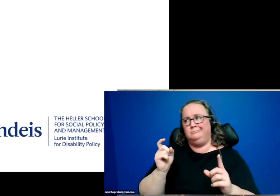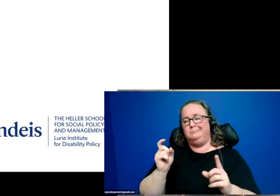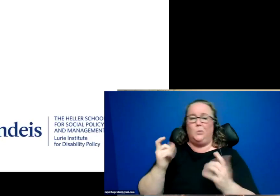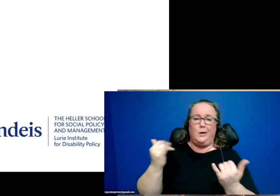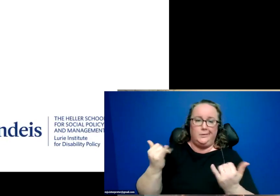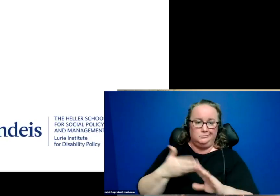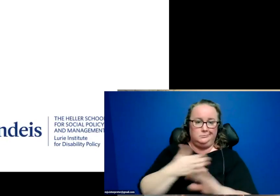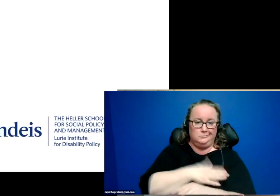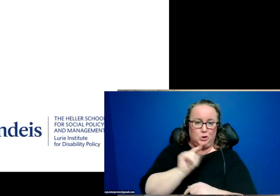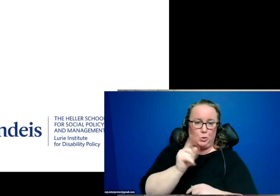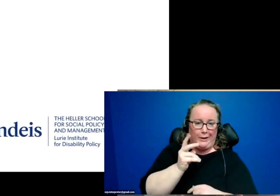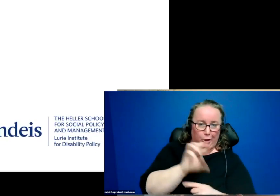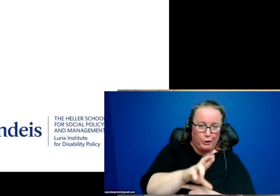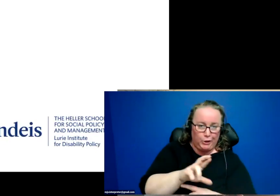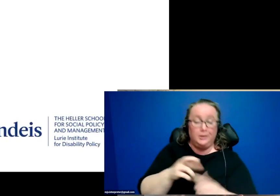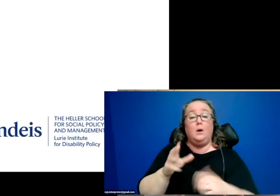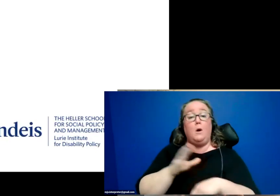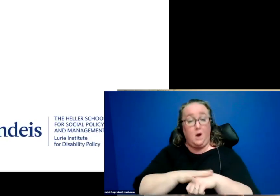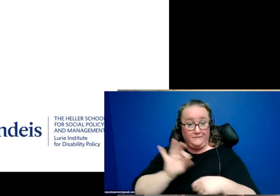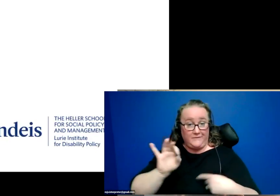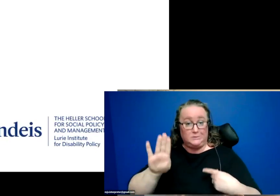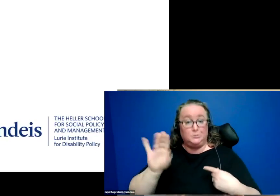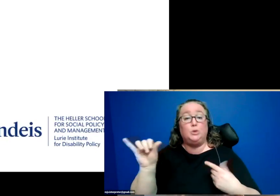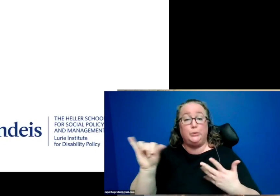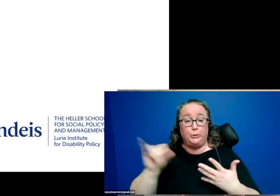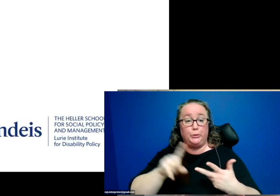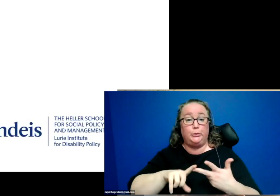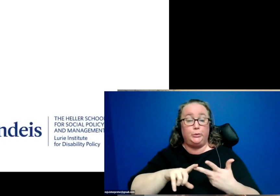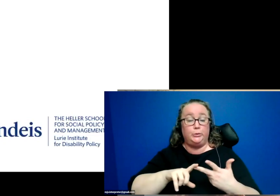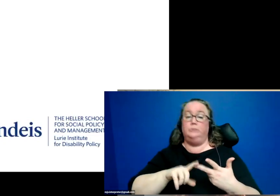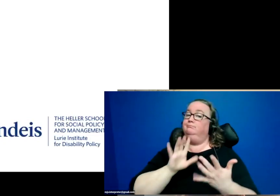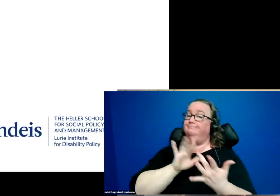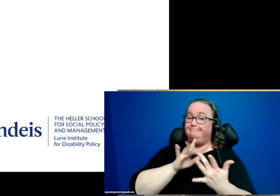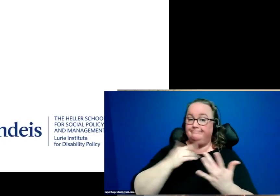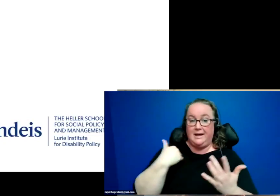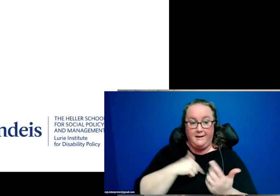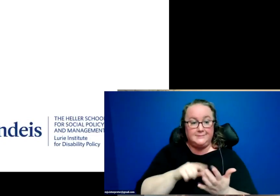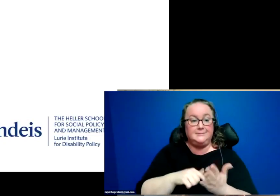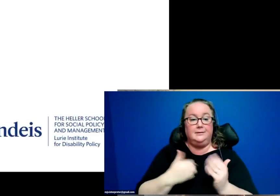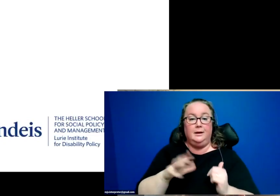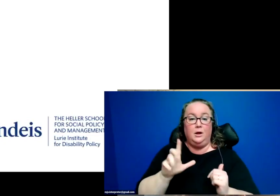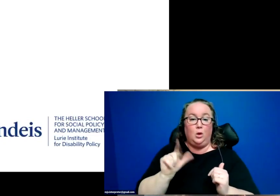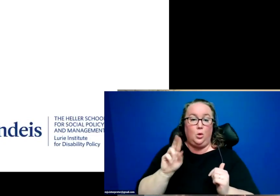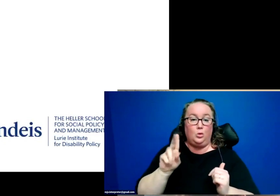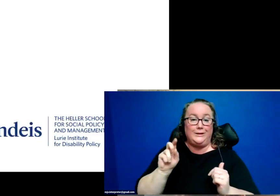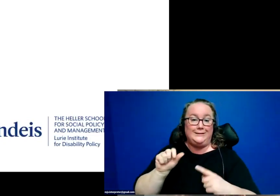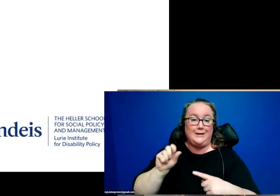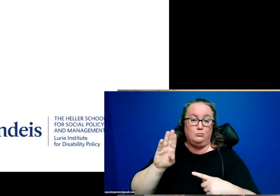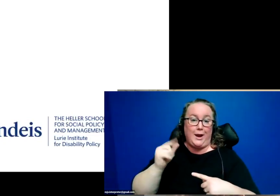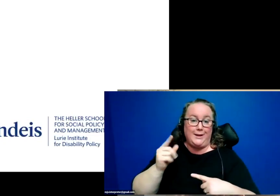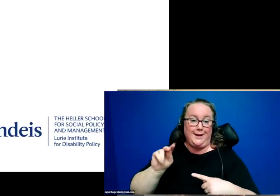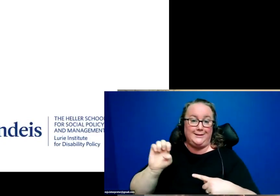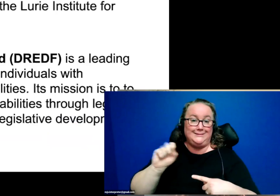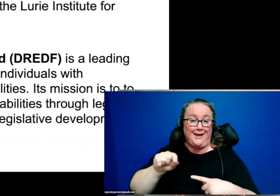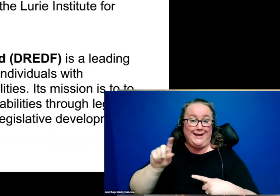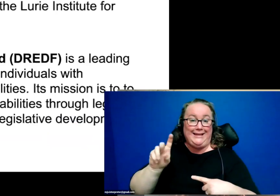Facebook, and you can always reach us at lurie@brandeis.edu on the Internet.